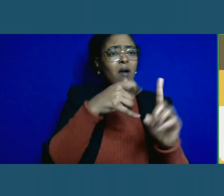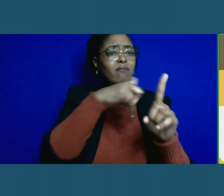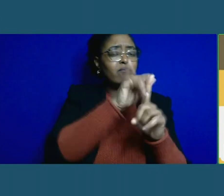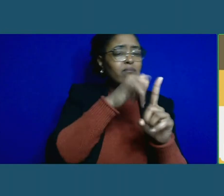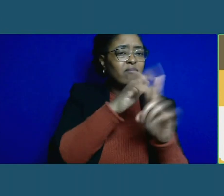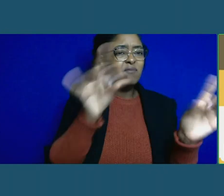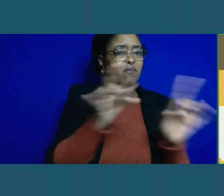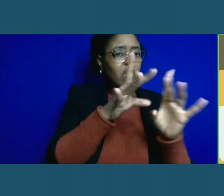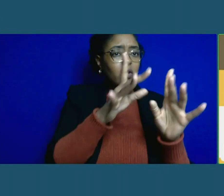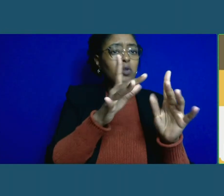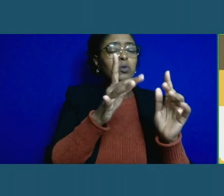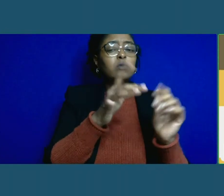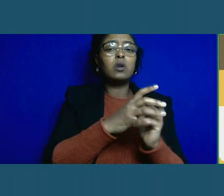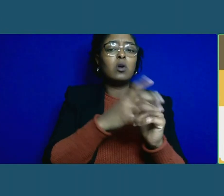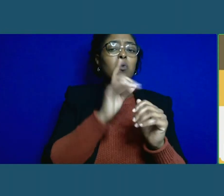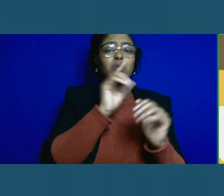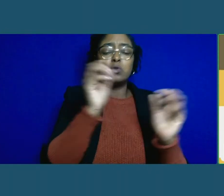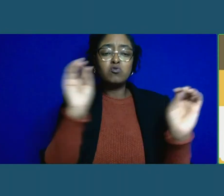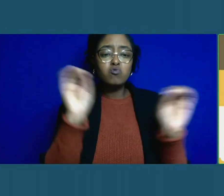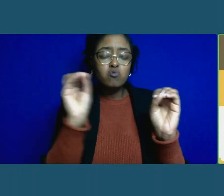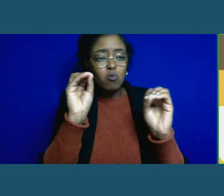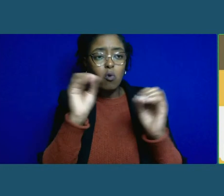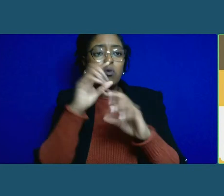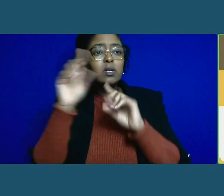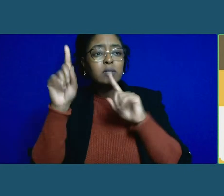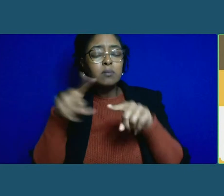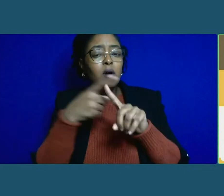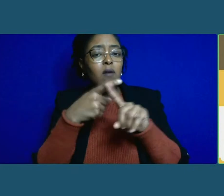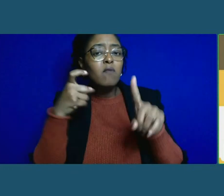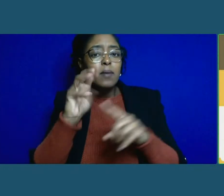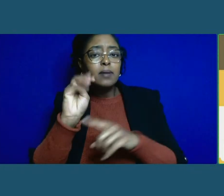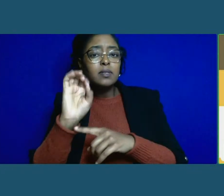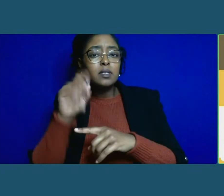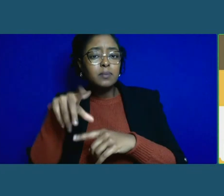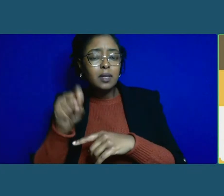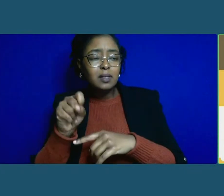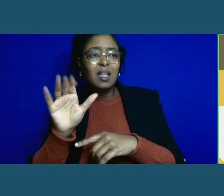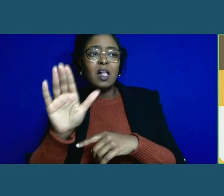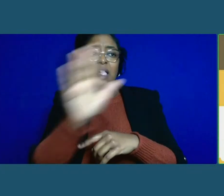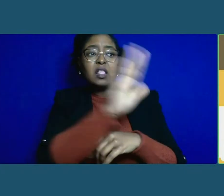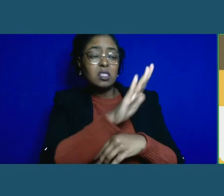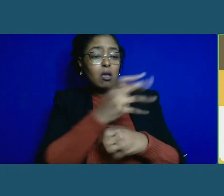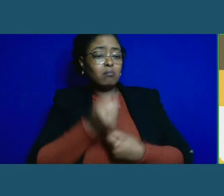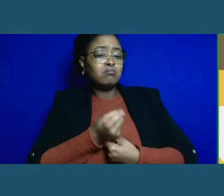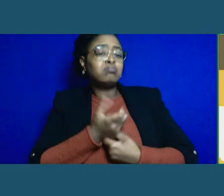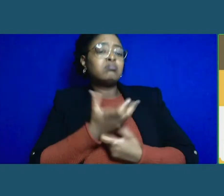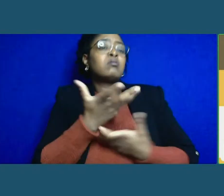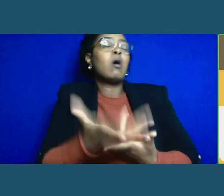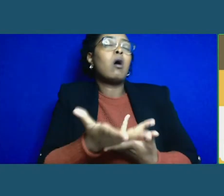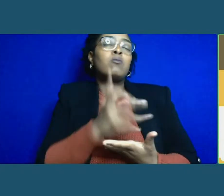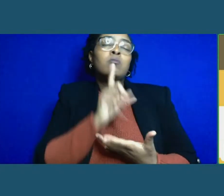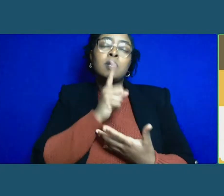violence and bullying towards their Children and then inadequate and little inadequate and little to no response. Um